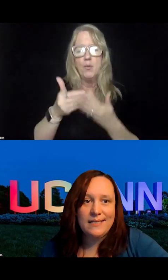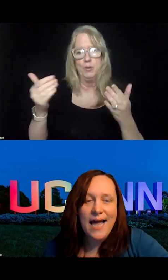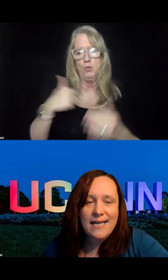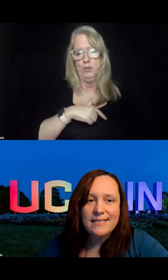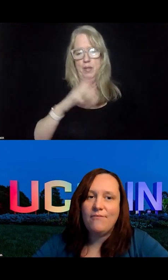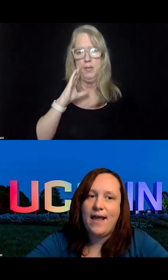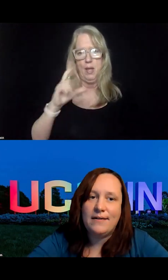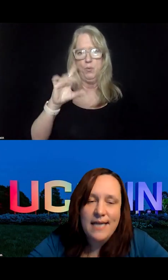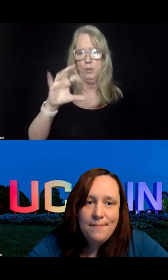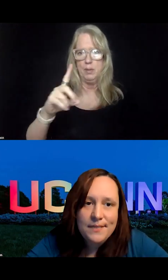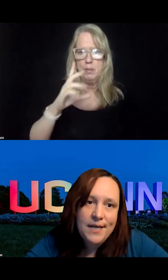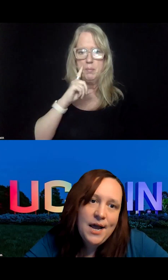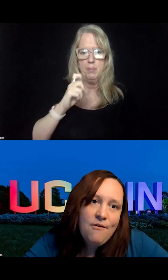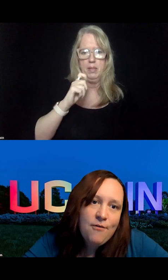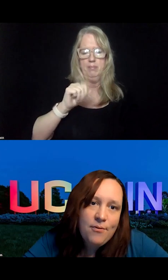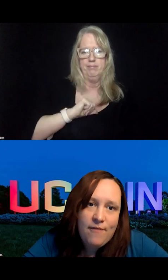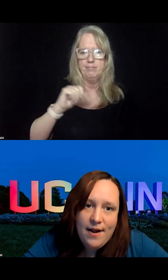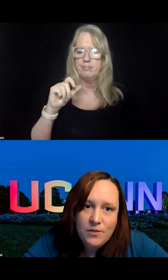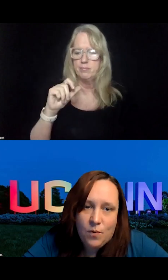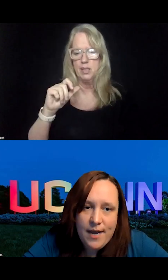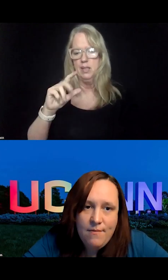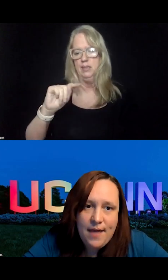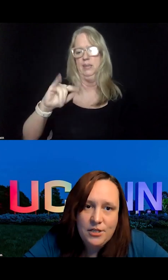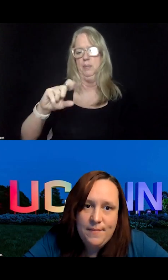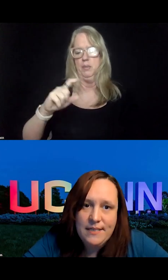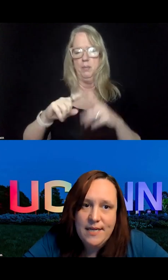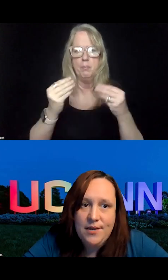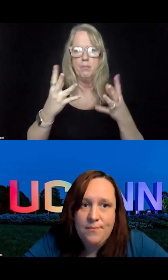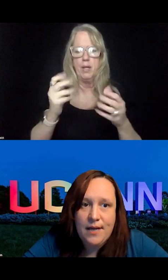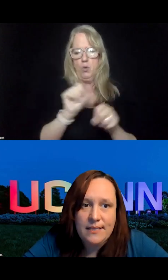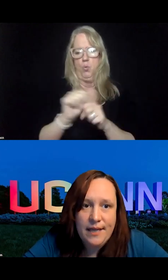CALLED TEN SELF CARE TIPS FOR PROVIDERS WORKING WITH LGBTQ+